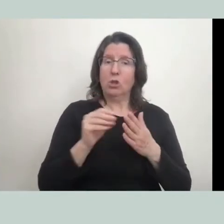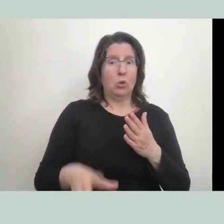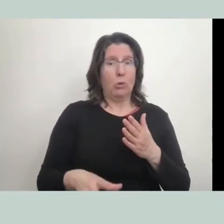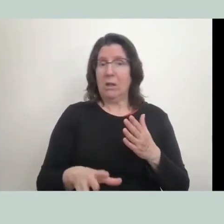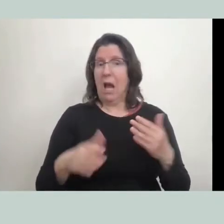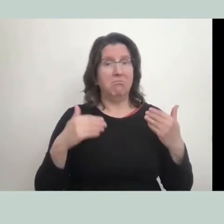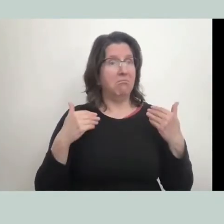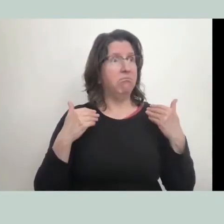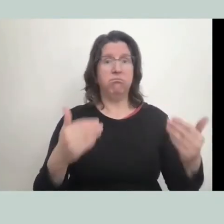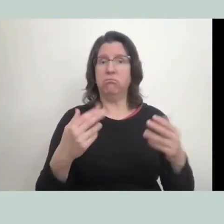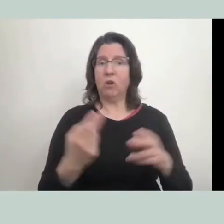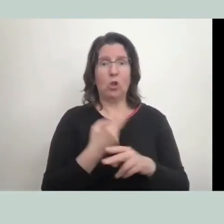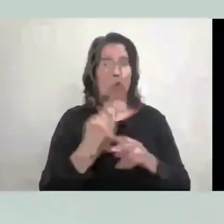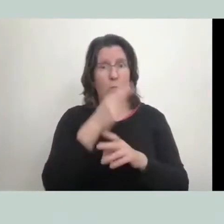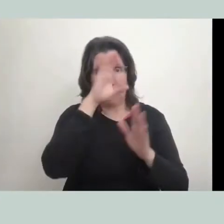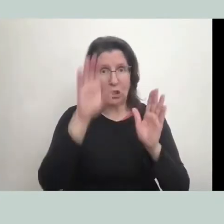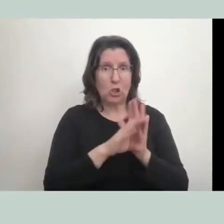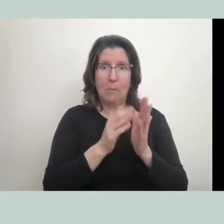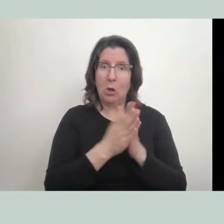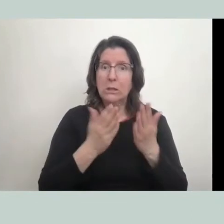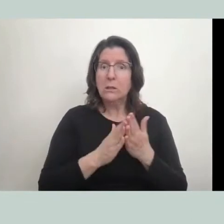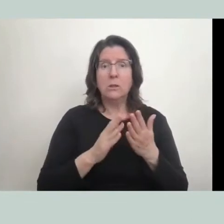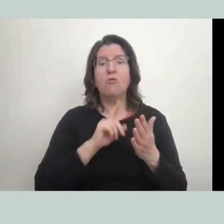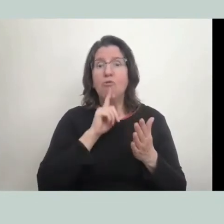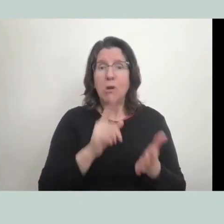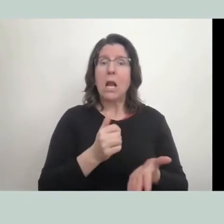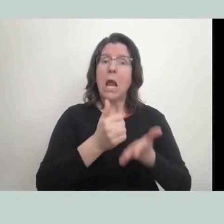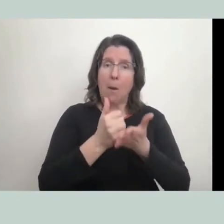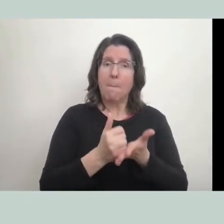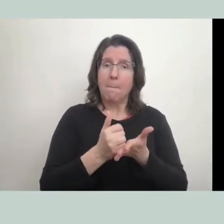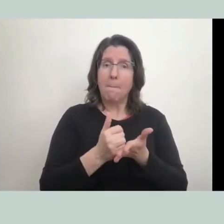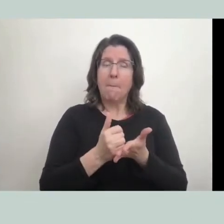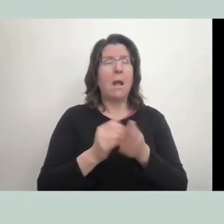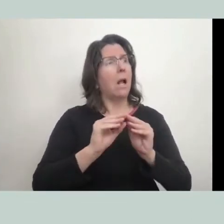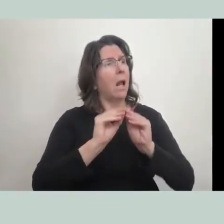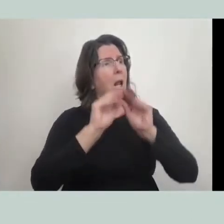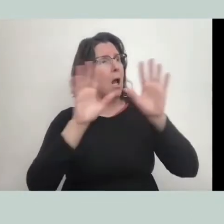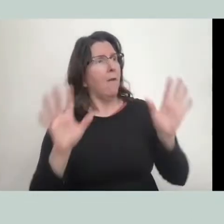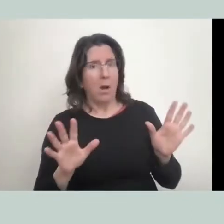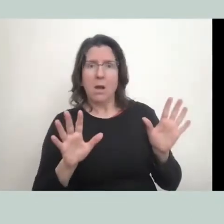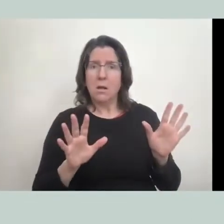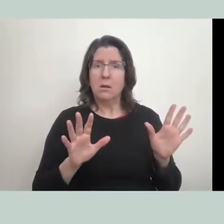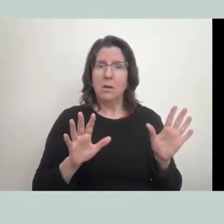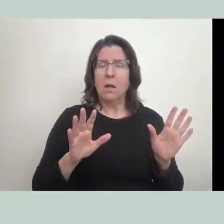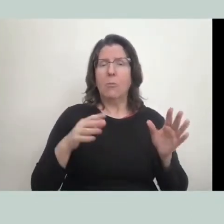I have used a lot of picture books. It works with high school students, and it does really help to clarify meaning